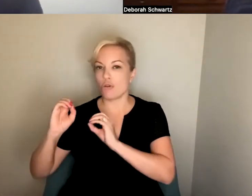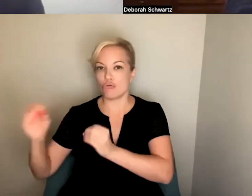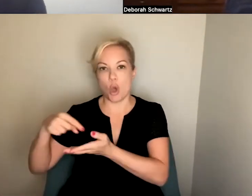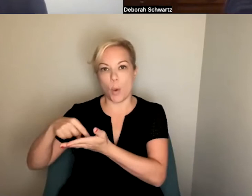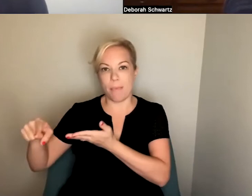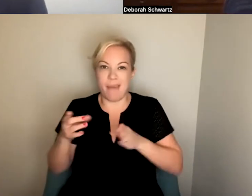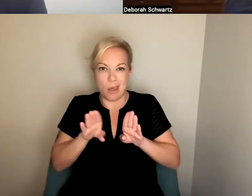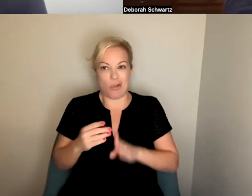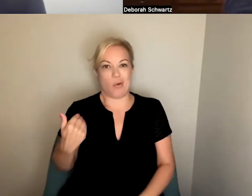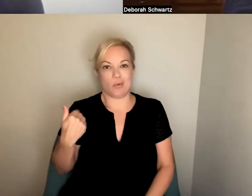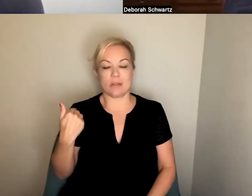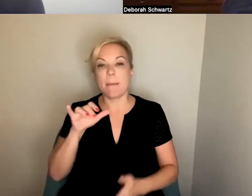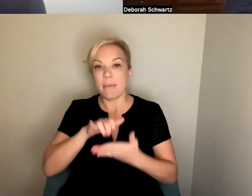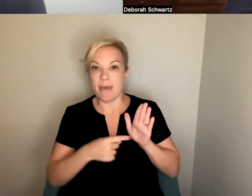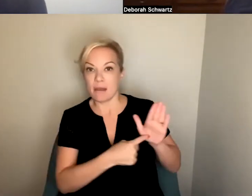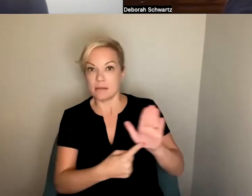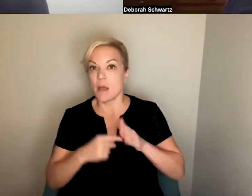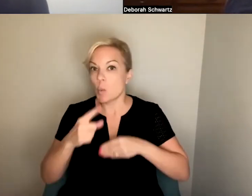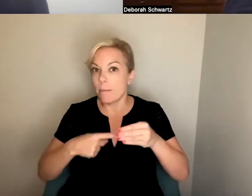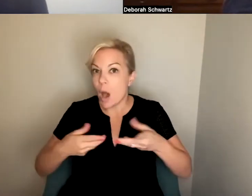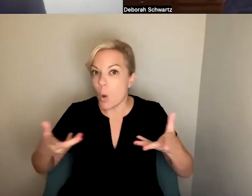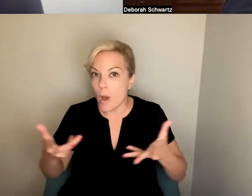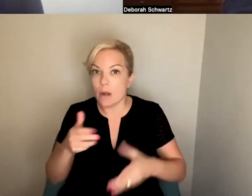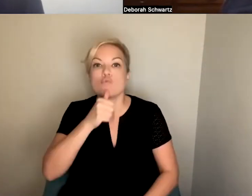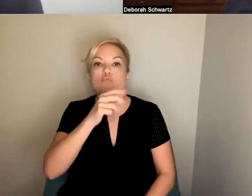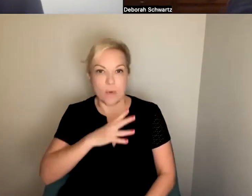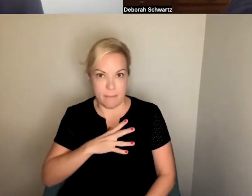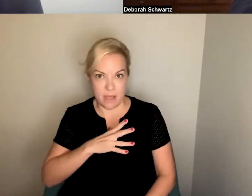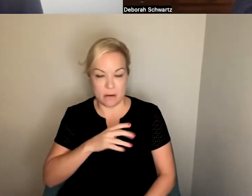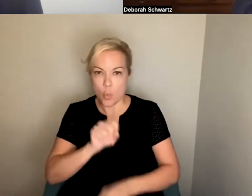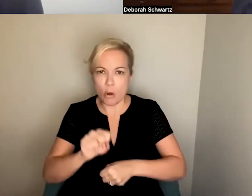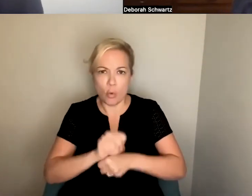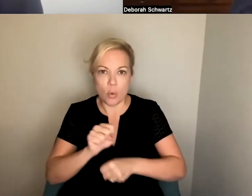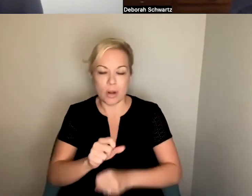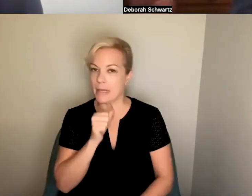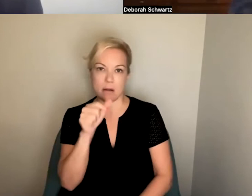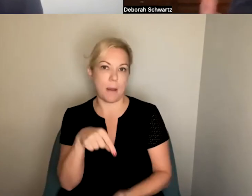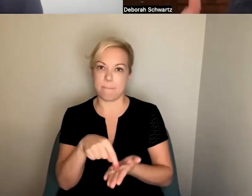which is an exhibition about women and unpaid labor, which you know mostly,